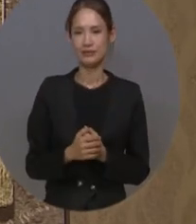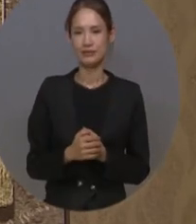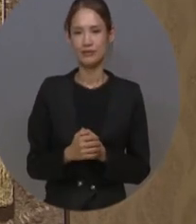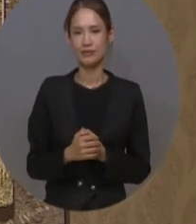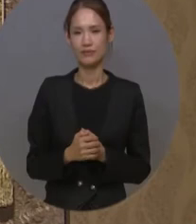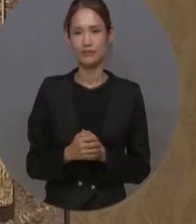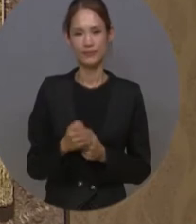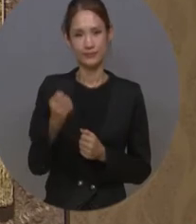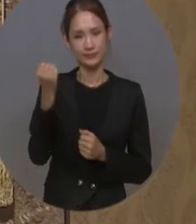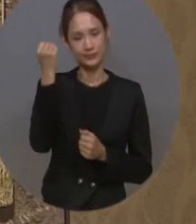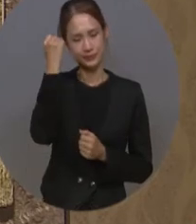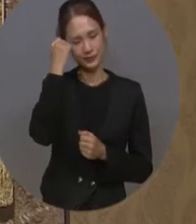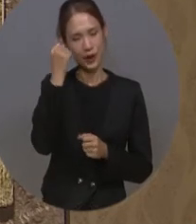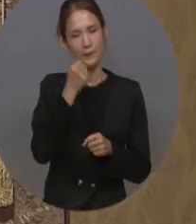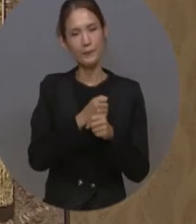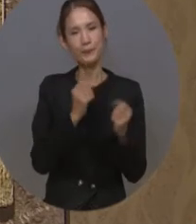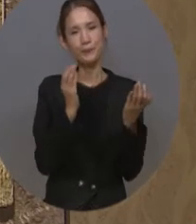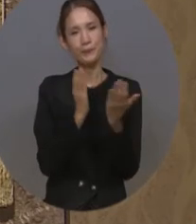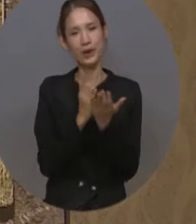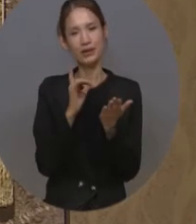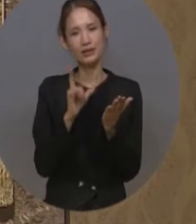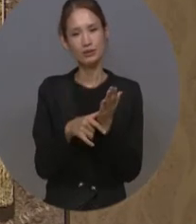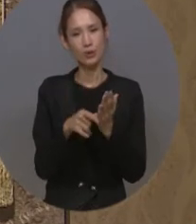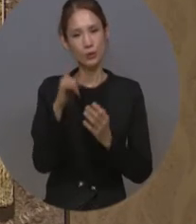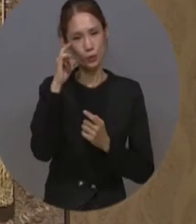Do you know what to consider when looking at the pillow? What is it?